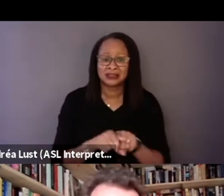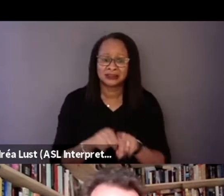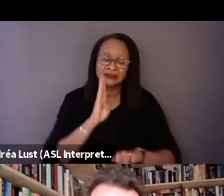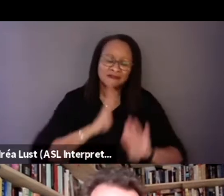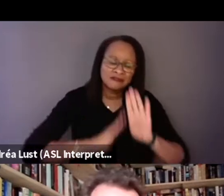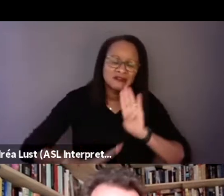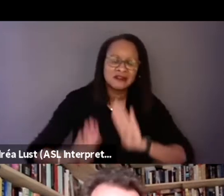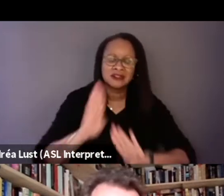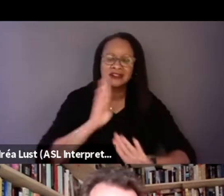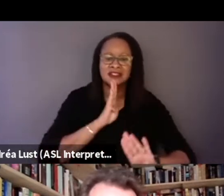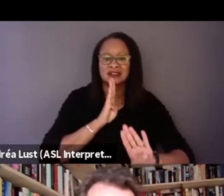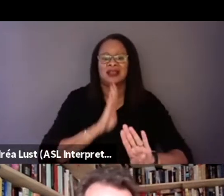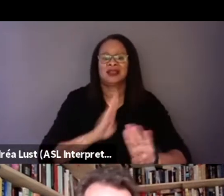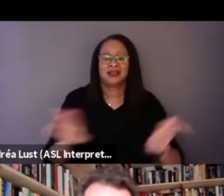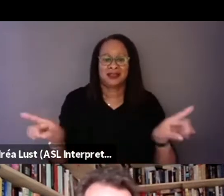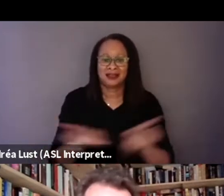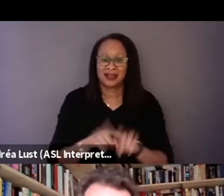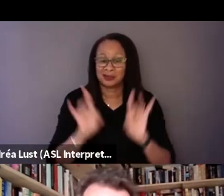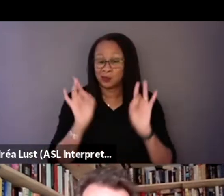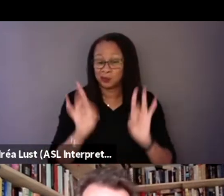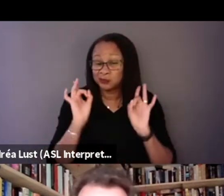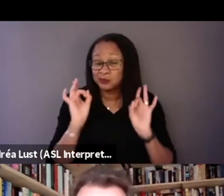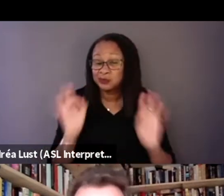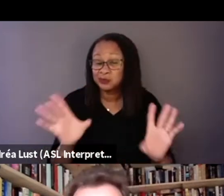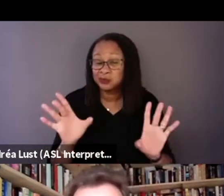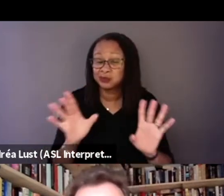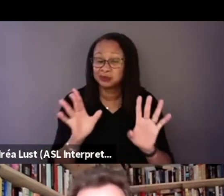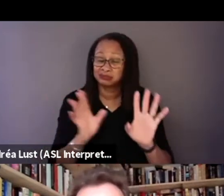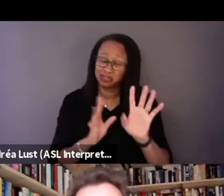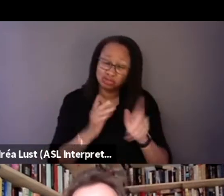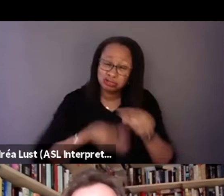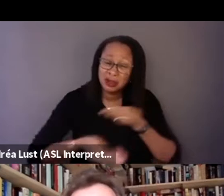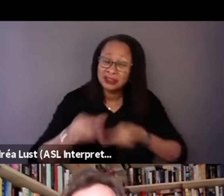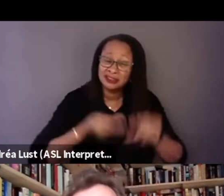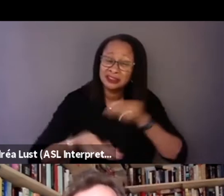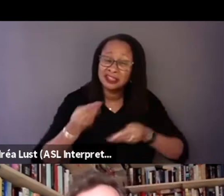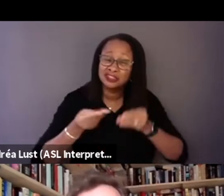as obscenely transactional as it can be.